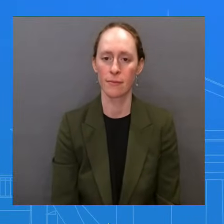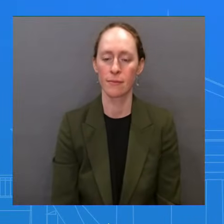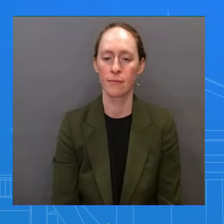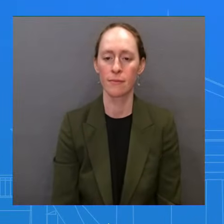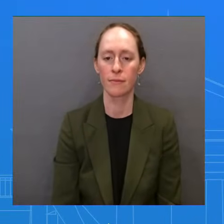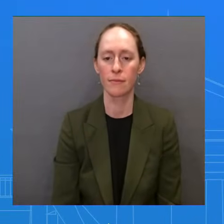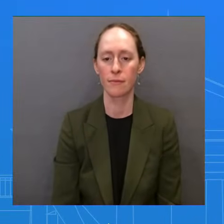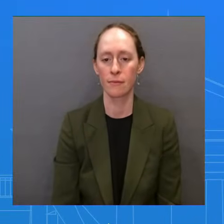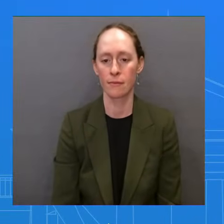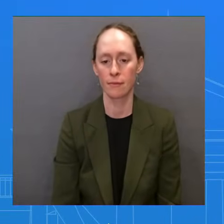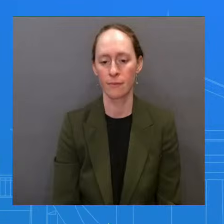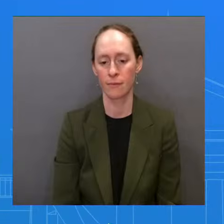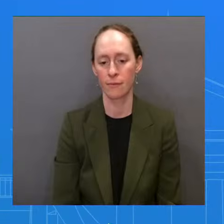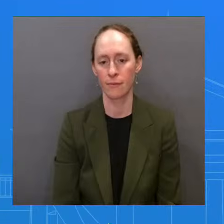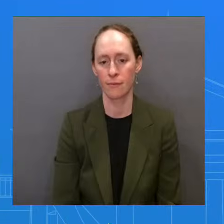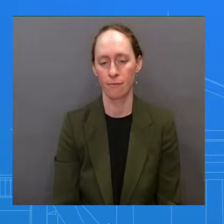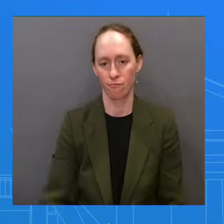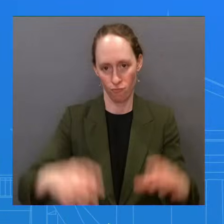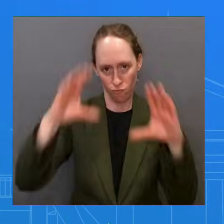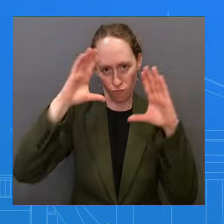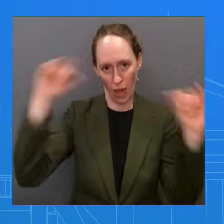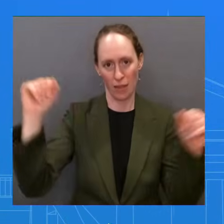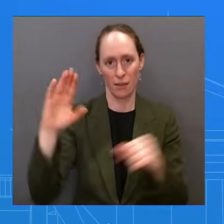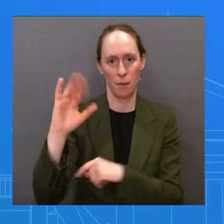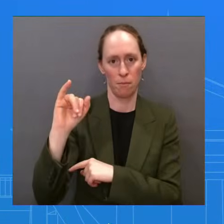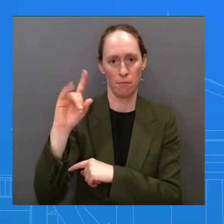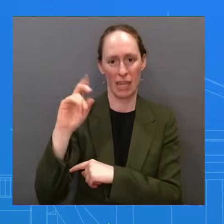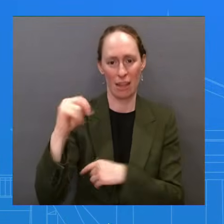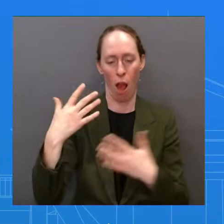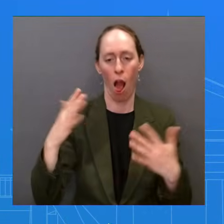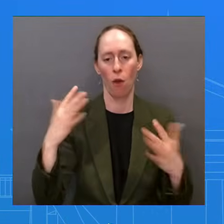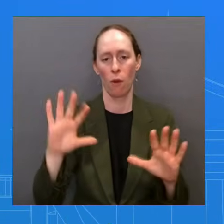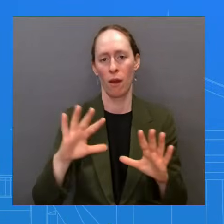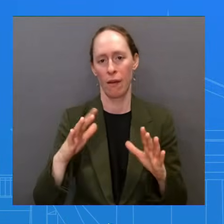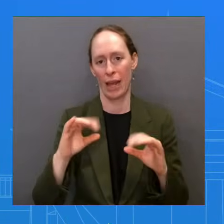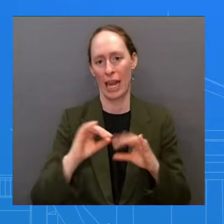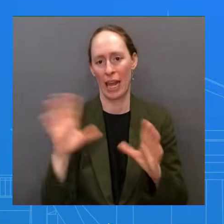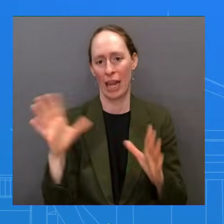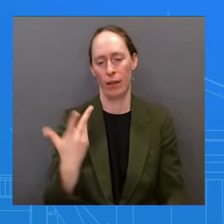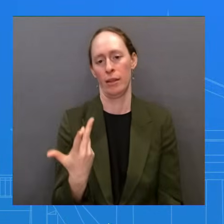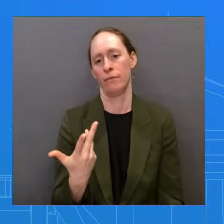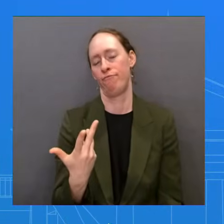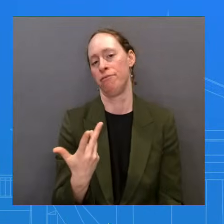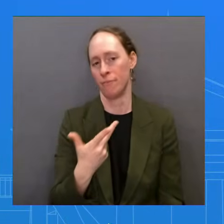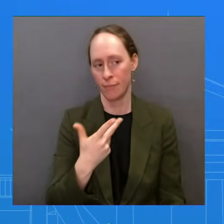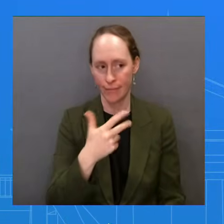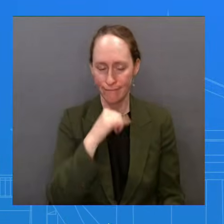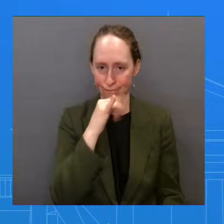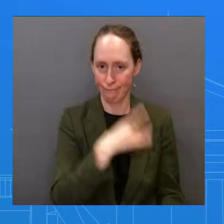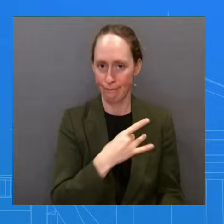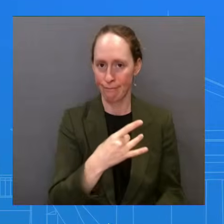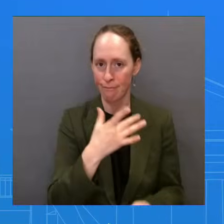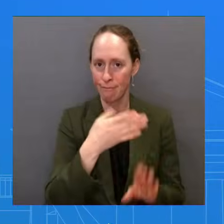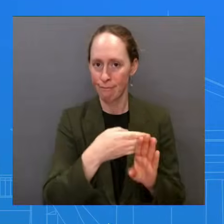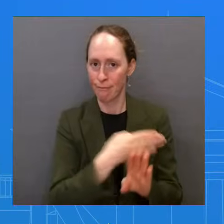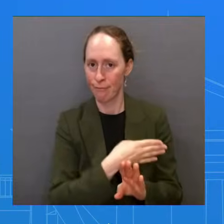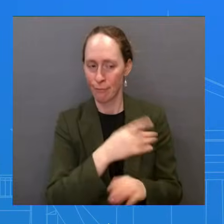But isn't this -- sending troops to the border -- another example of where President Biden has taken President Trump's policies on immigration? Ms. Jean-Pierre: So, to your point,